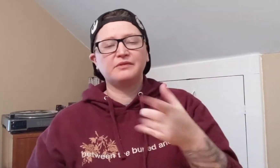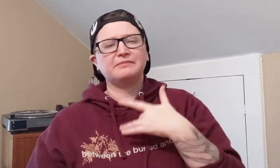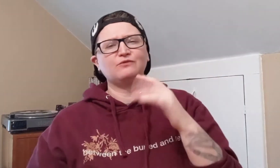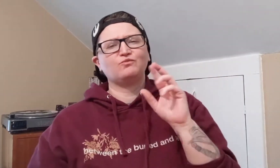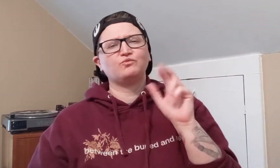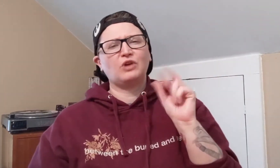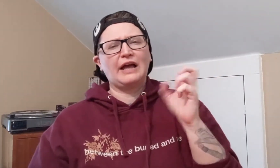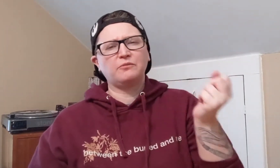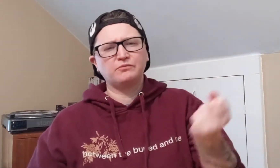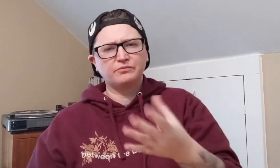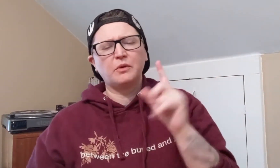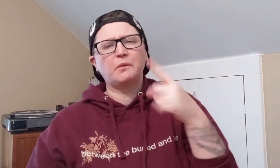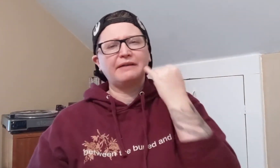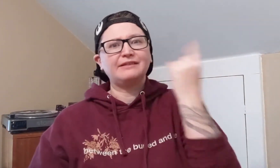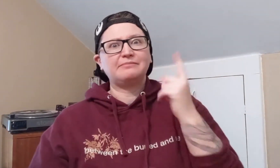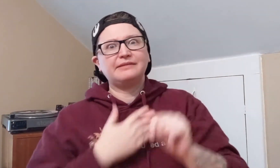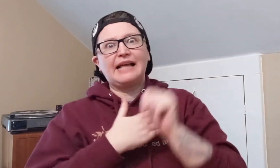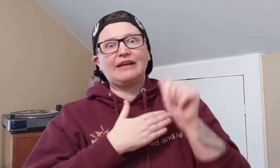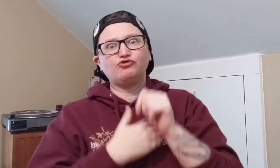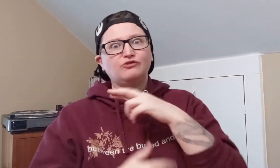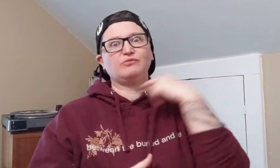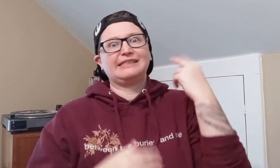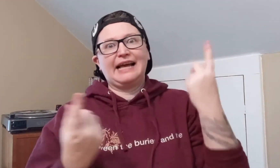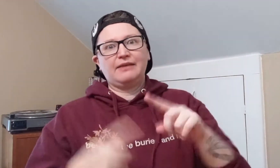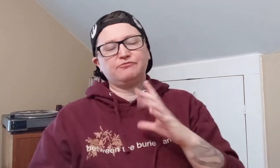is you know often when you roll it's pretty rare it's usually only if there's something